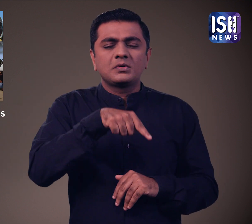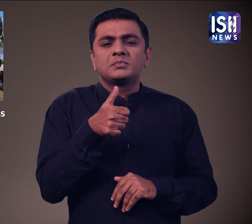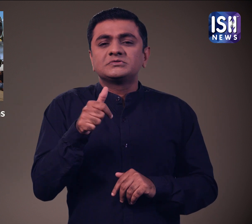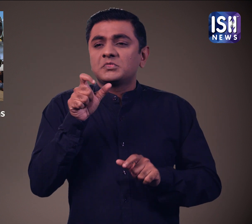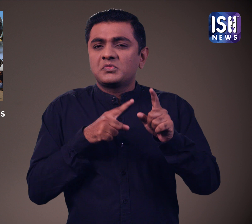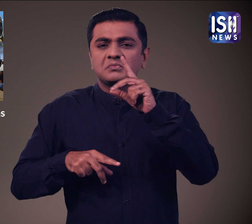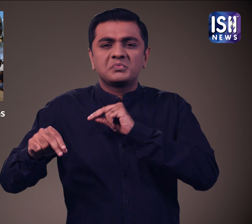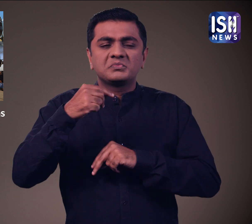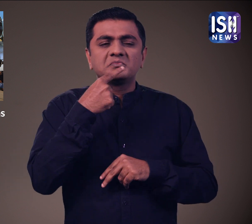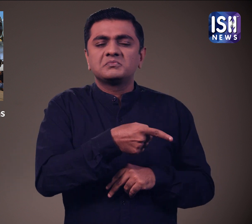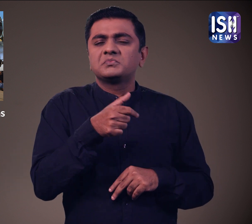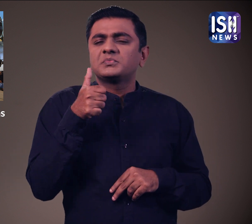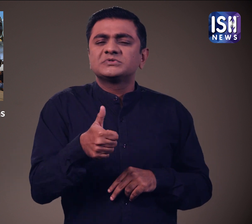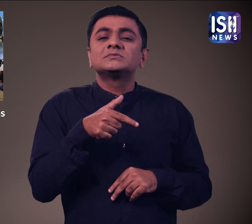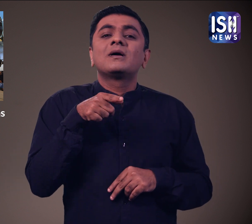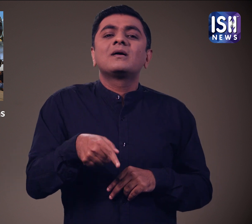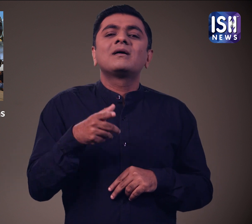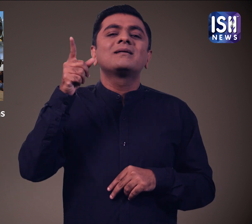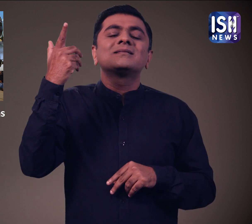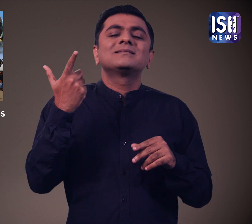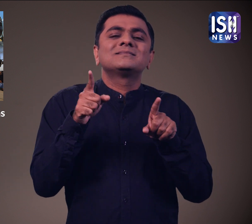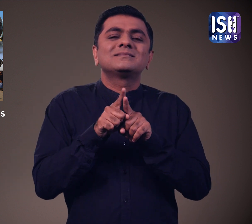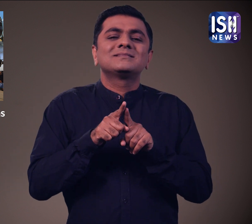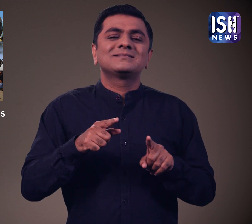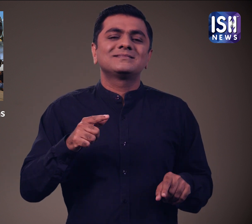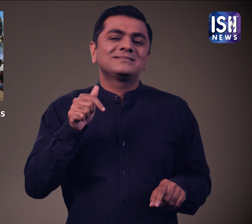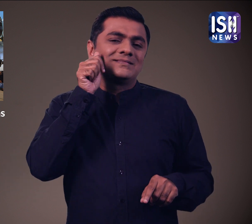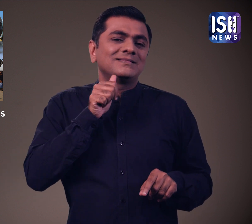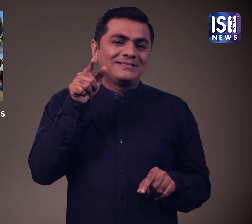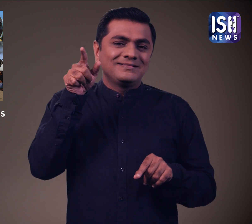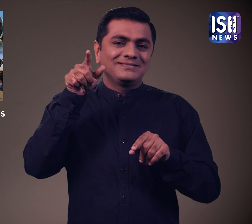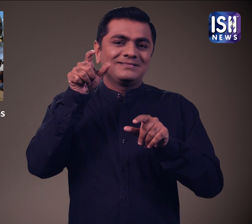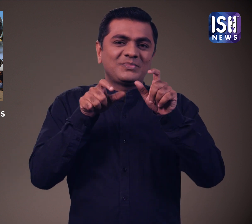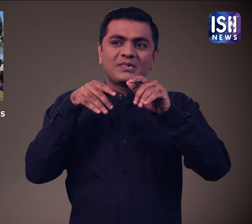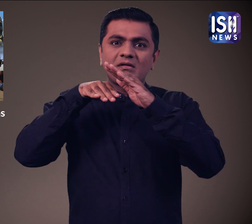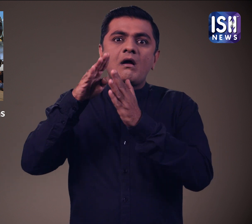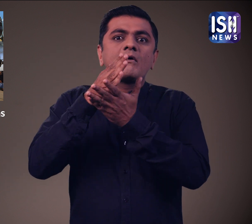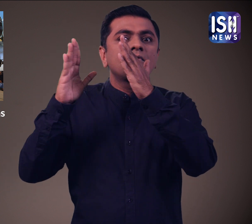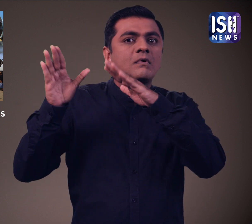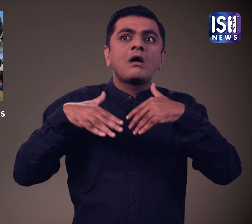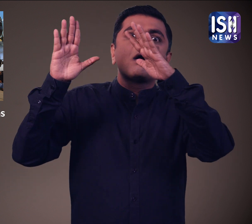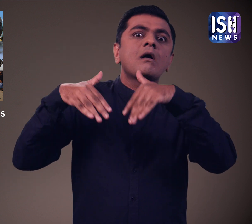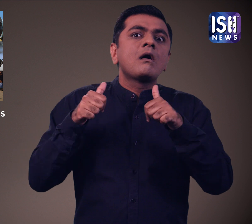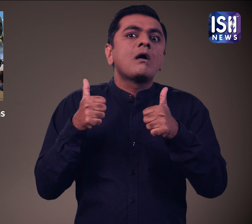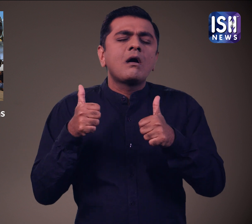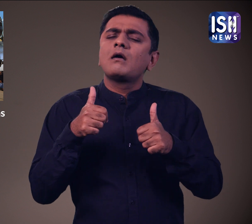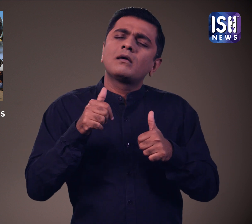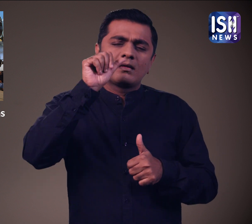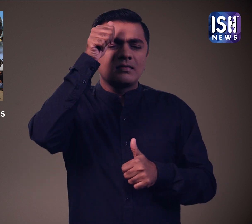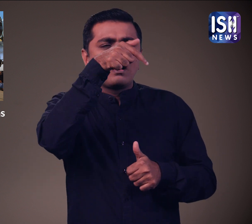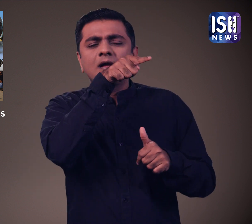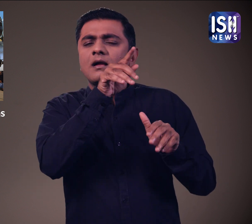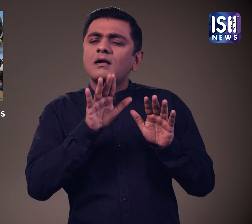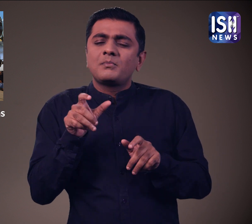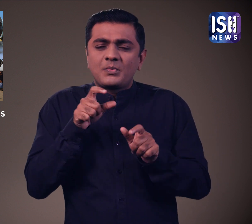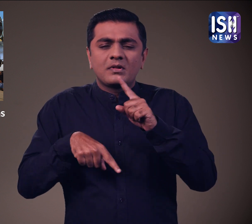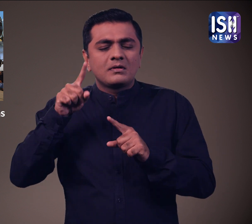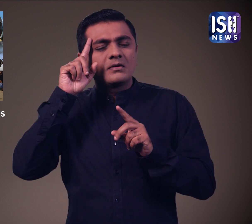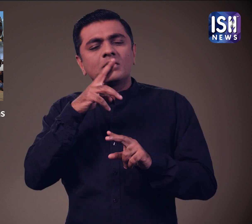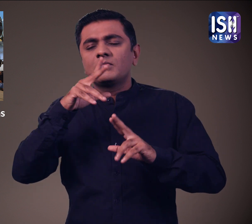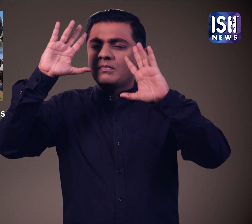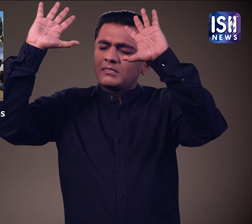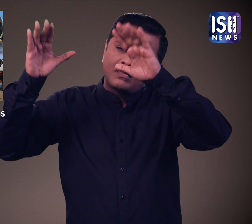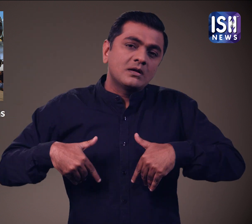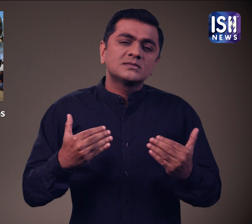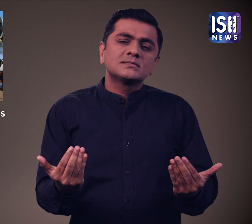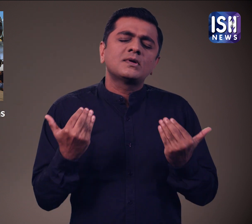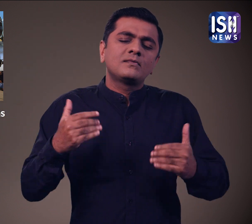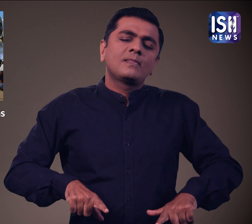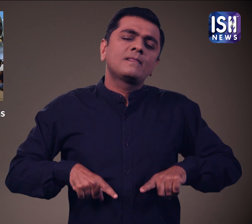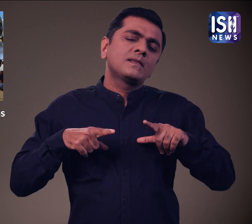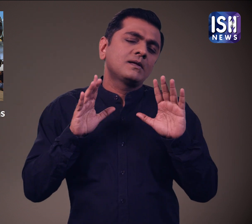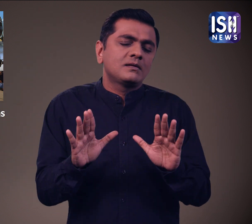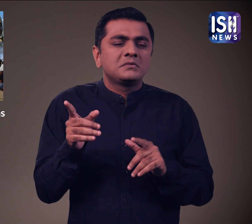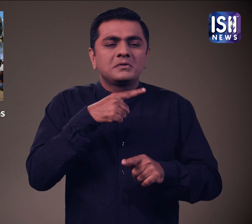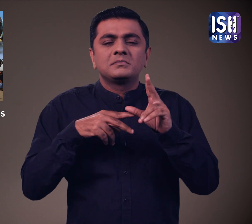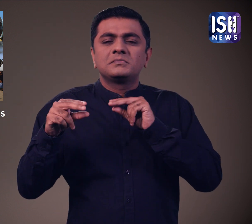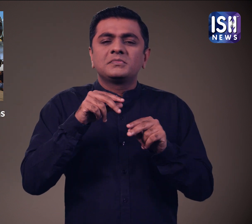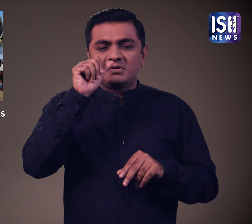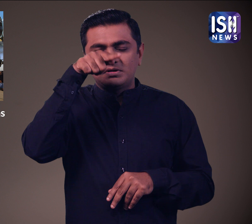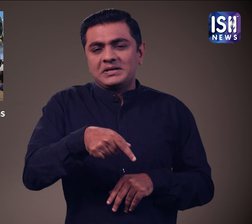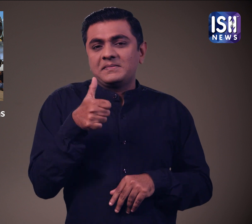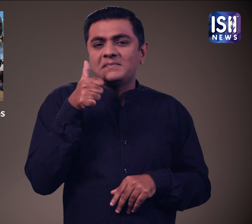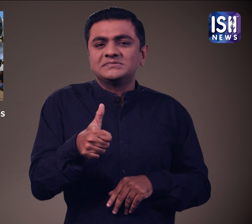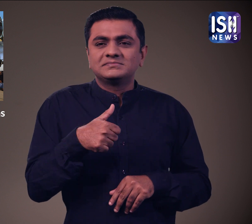Reportedly, due to India's several rescue operations, people are sure that the Indians would be evacuated safely from Sudan.